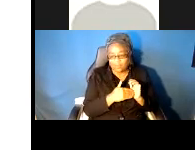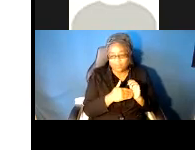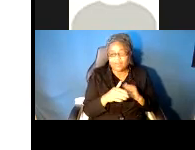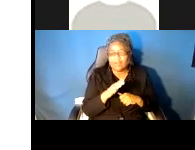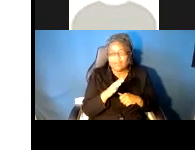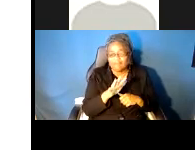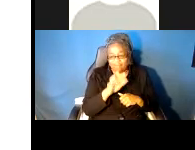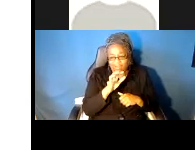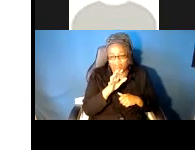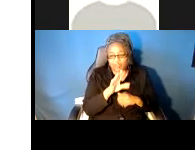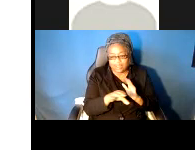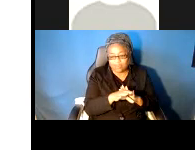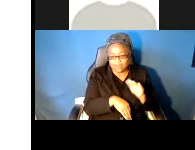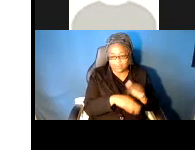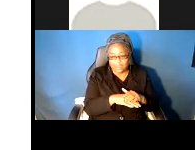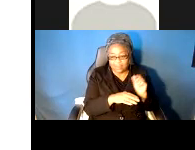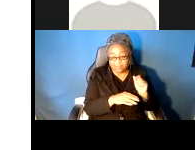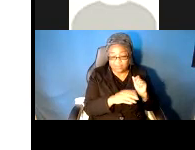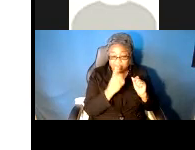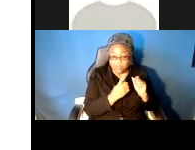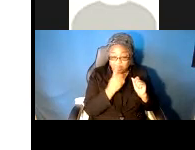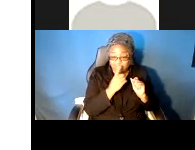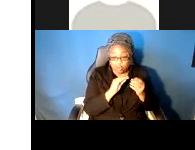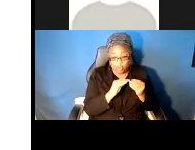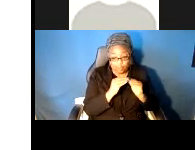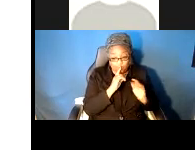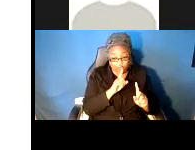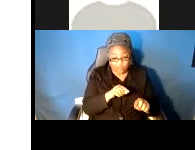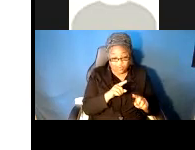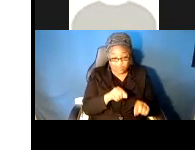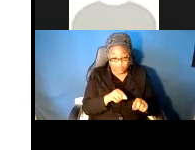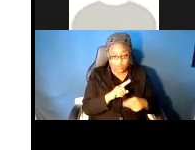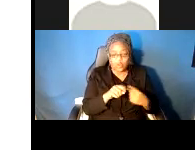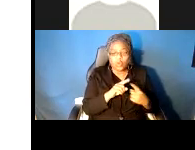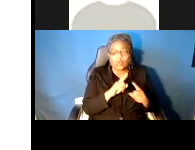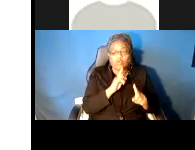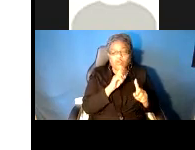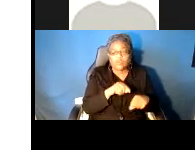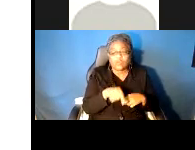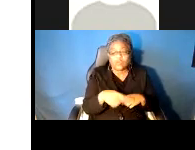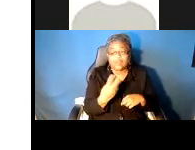and please consider numbering your responses as you respond to these two questions in the text box.